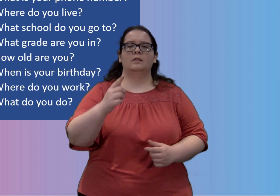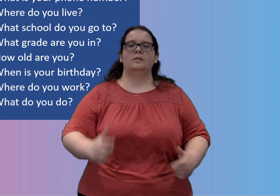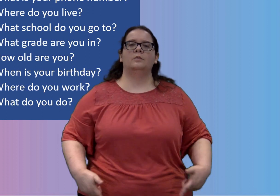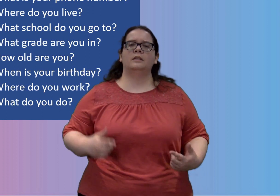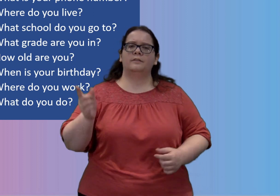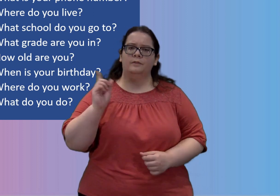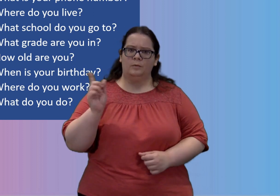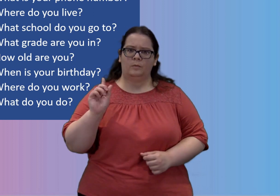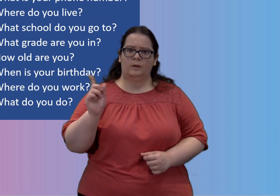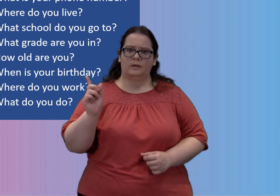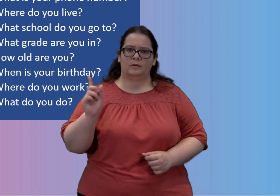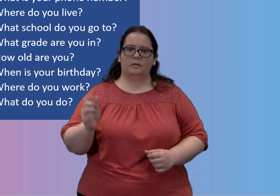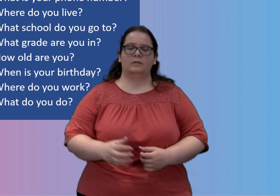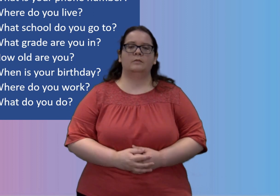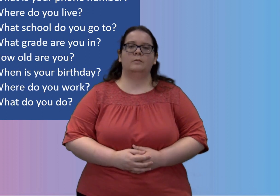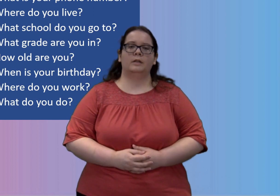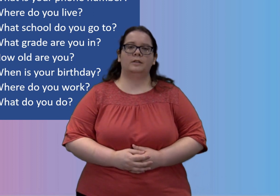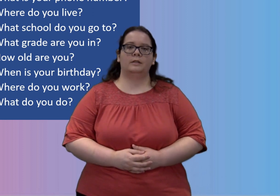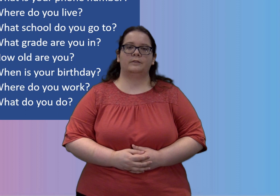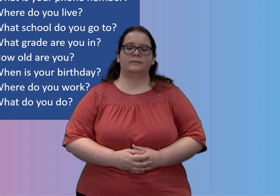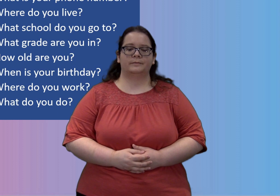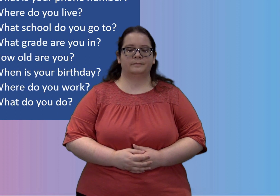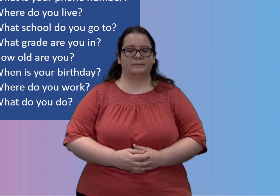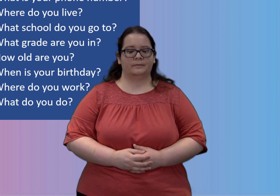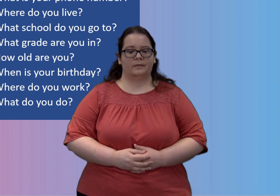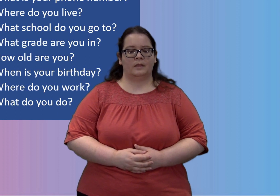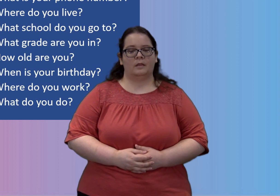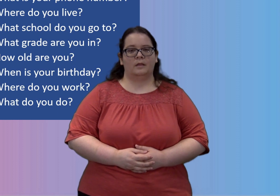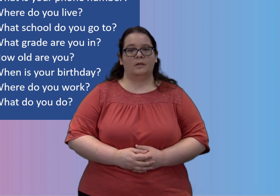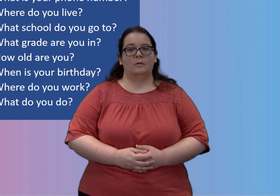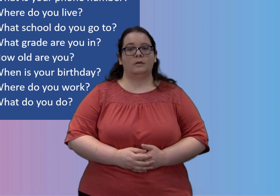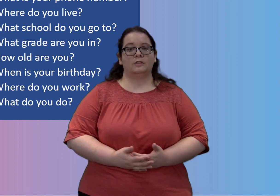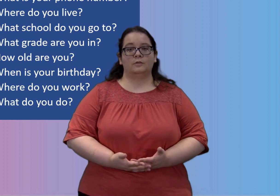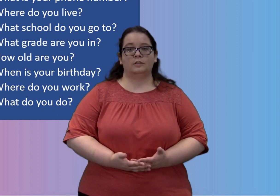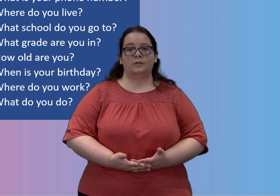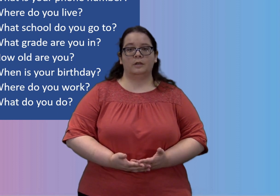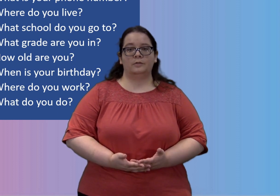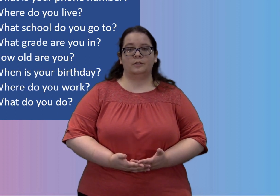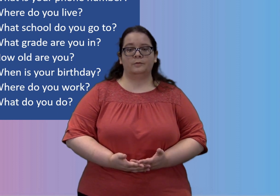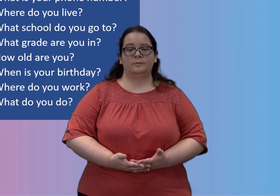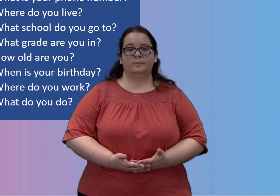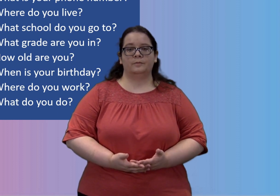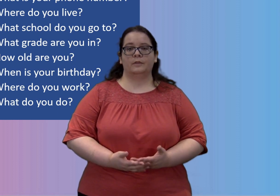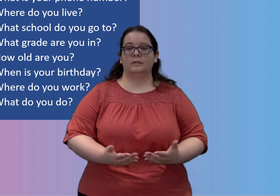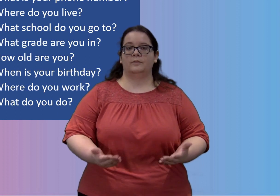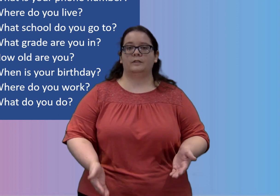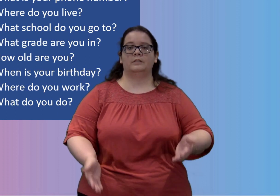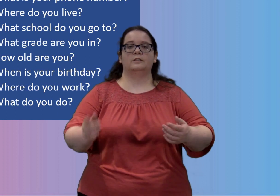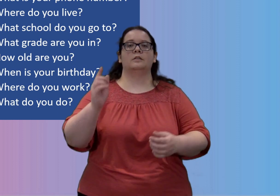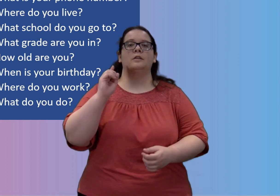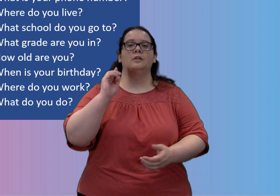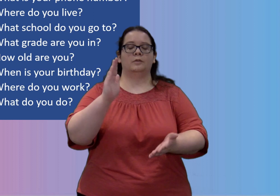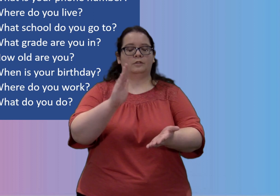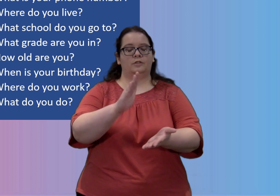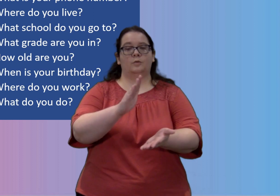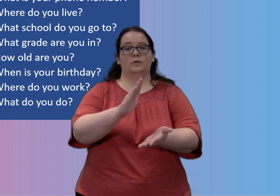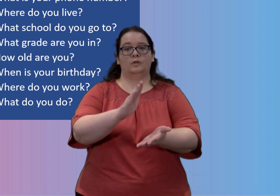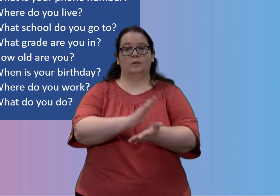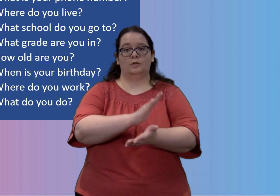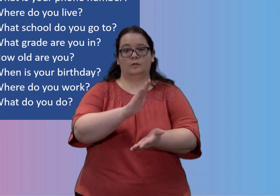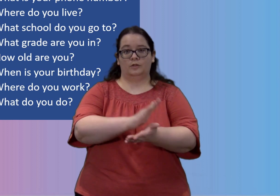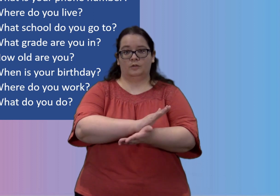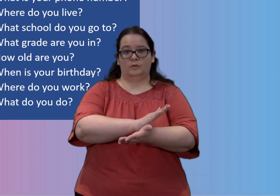You live where? Where do you live? What school do you go to? So for this, I'm going to do school,